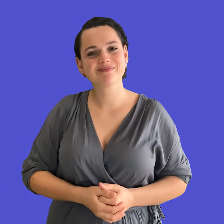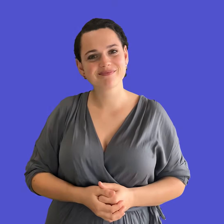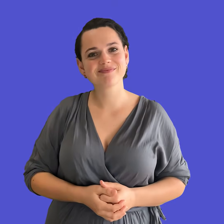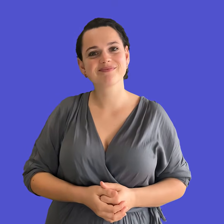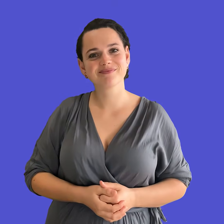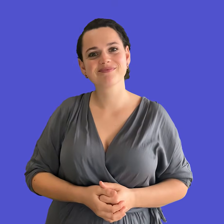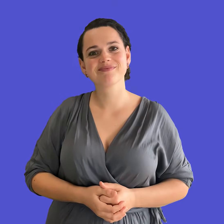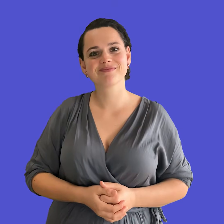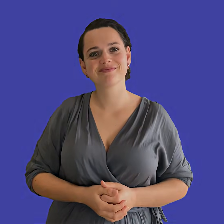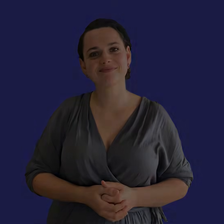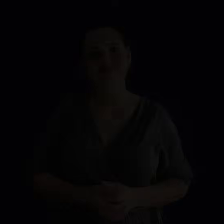as a language.